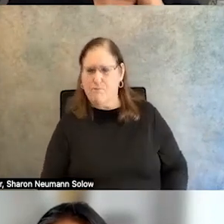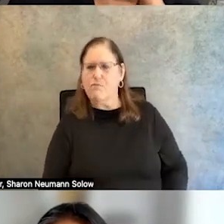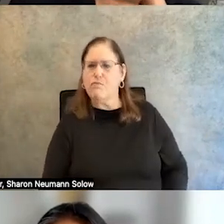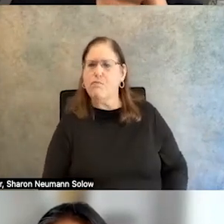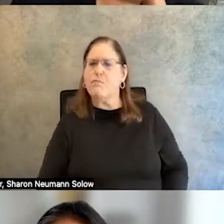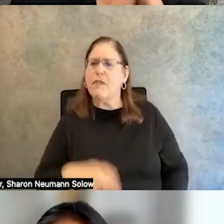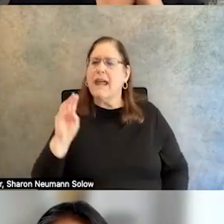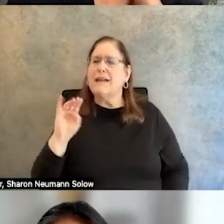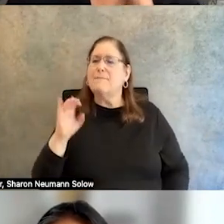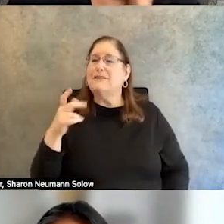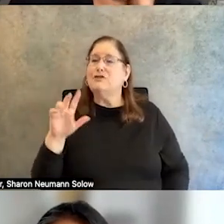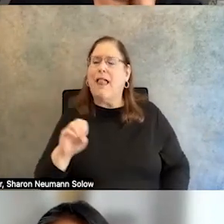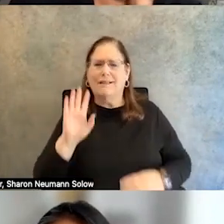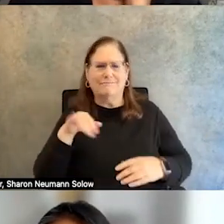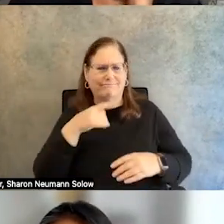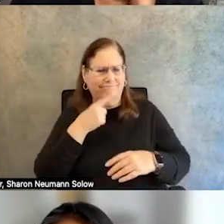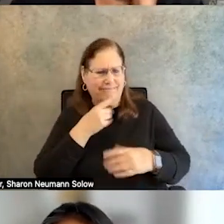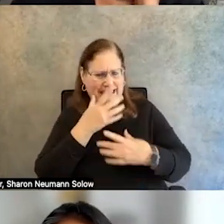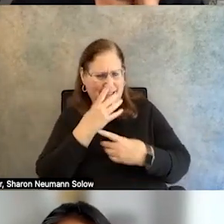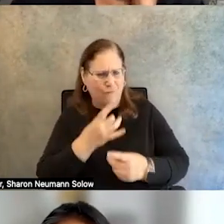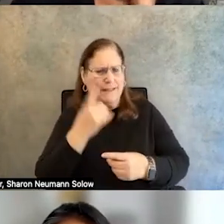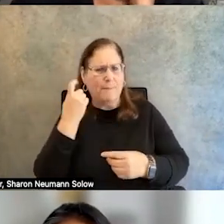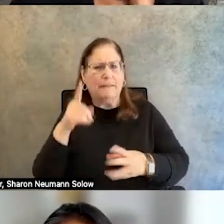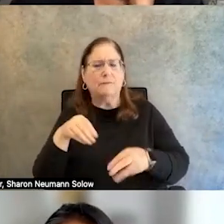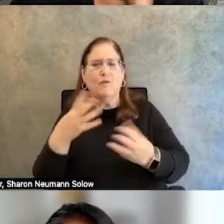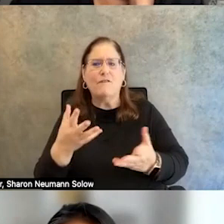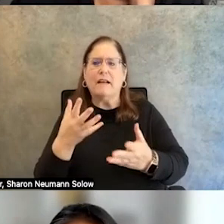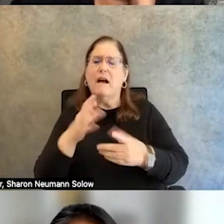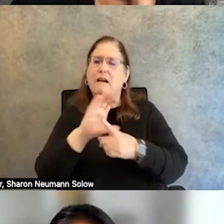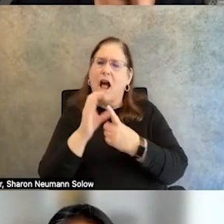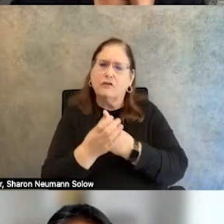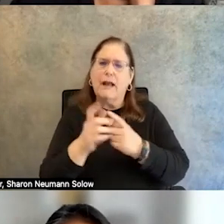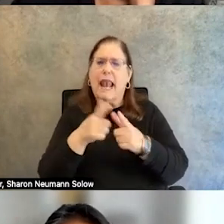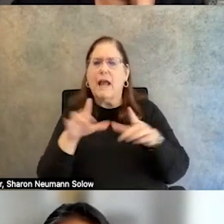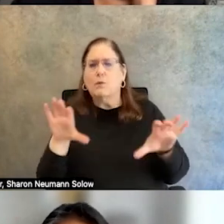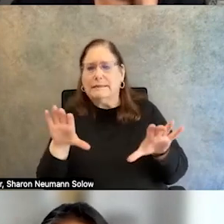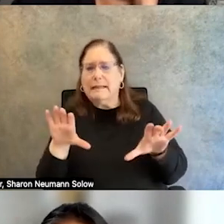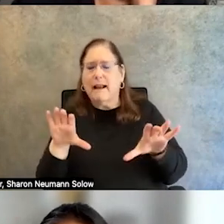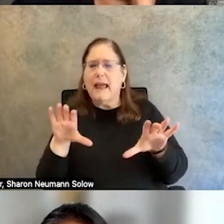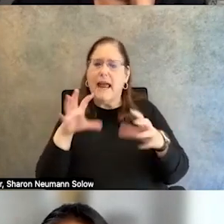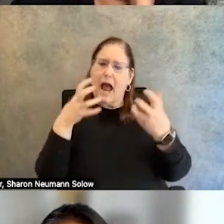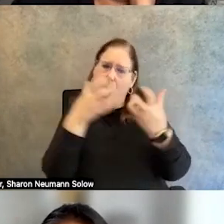that the services be provided in a way that's culturally and linguistically appropriate is also something that, on the ground,